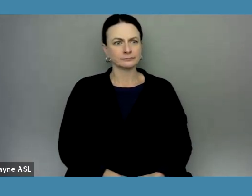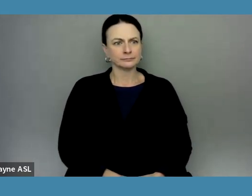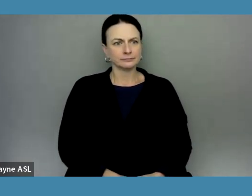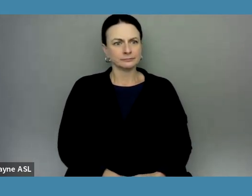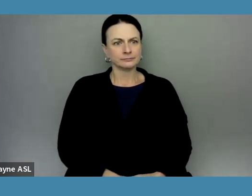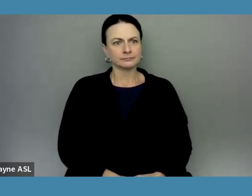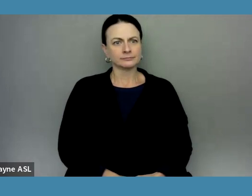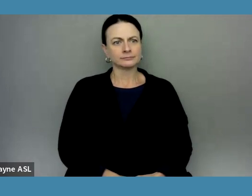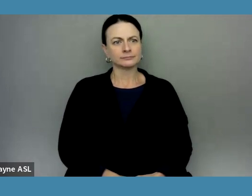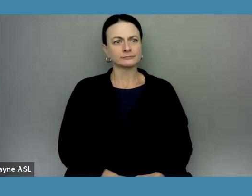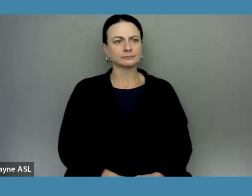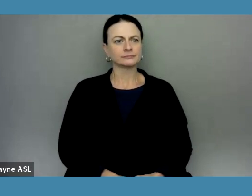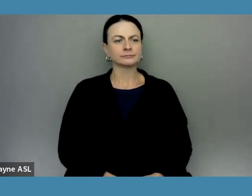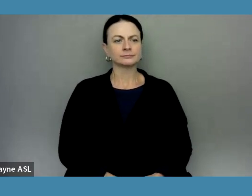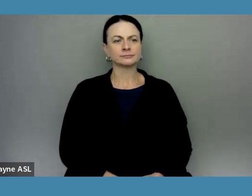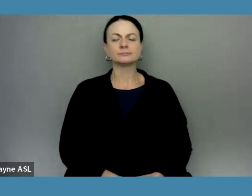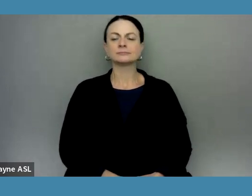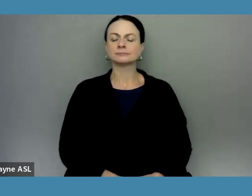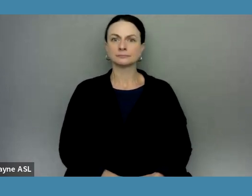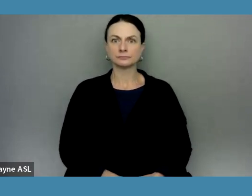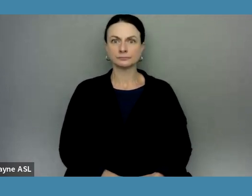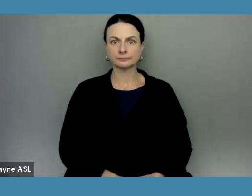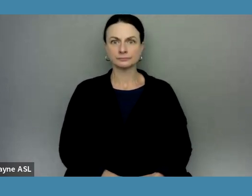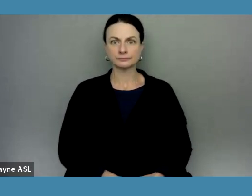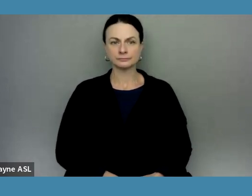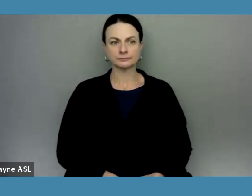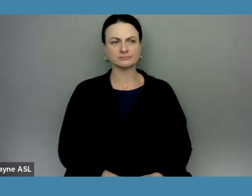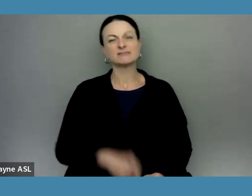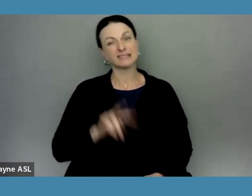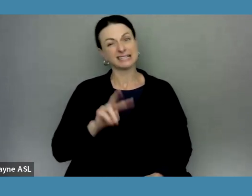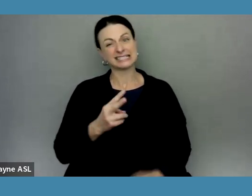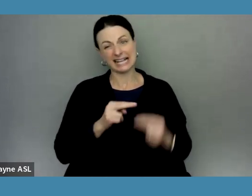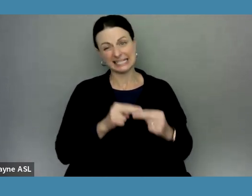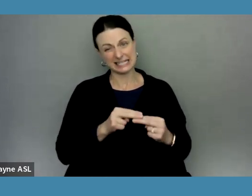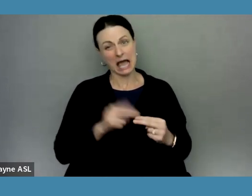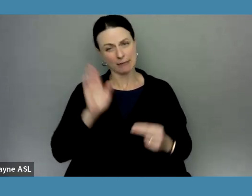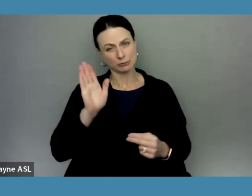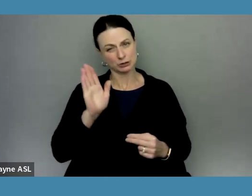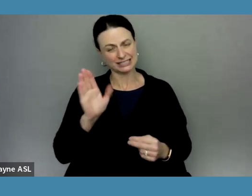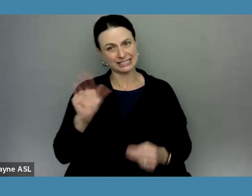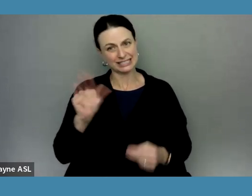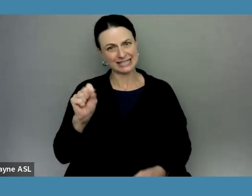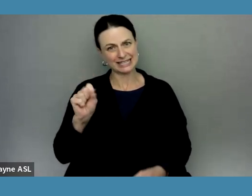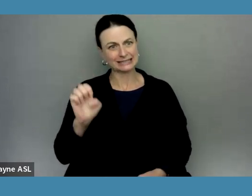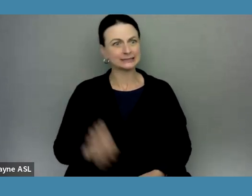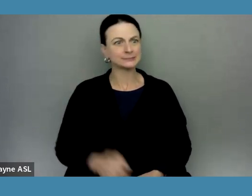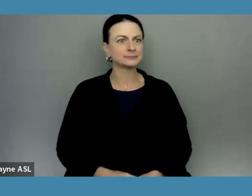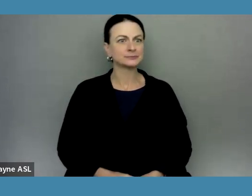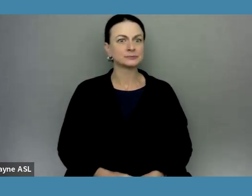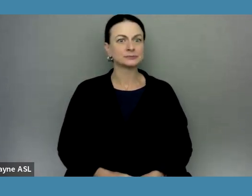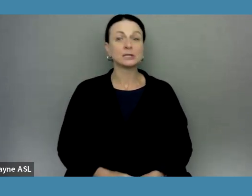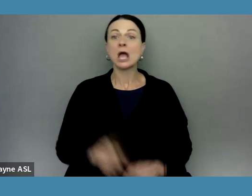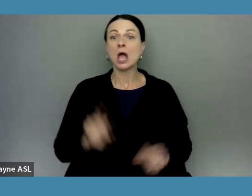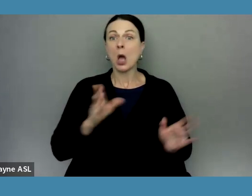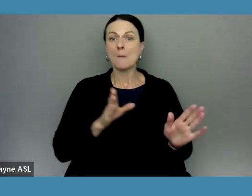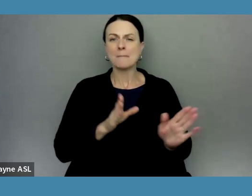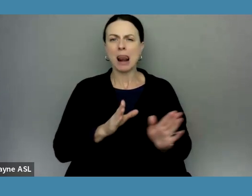So presenting your case, this is the second of two slides on presenting your case. You should plan your arguments prior to the fair hearing